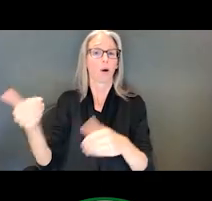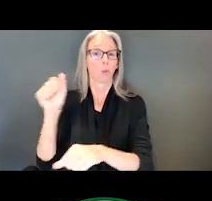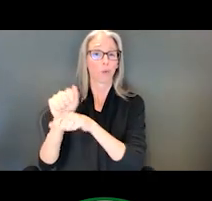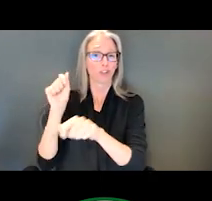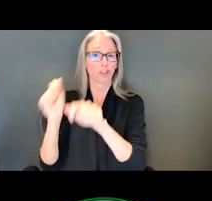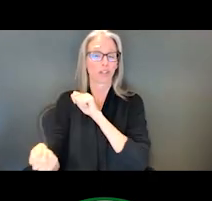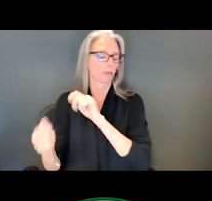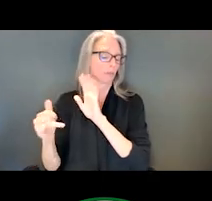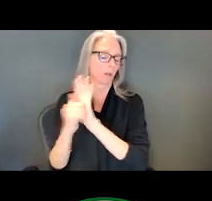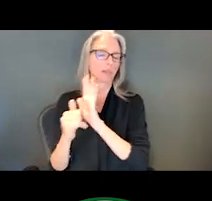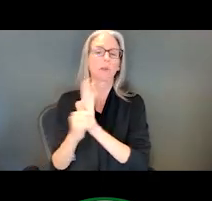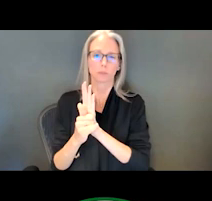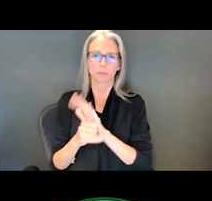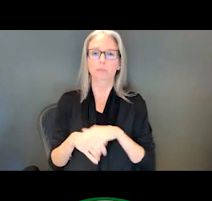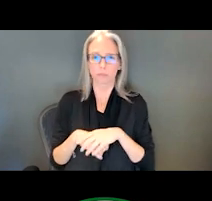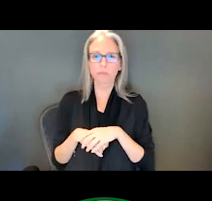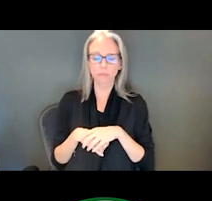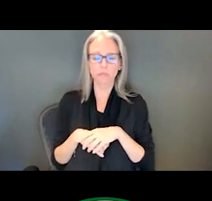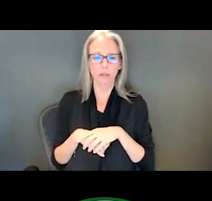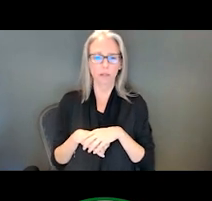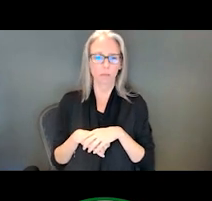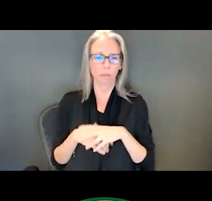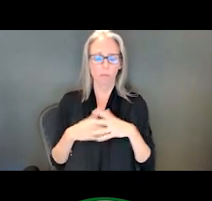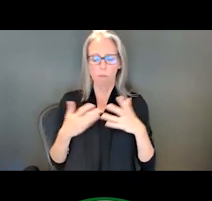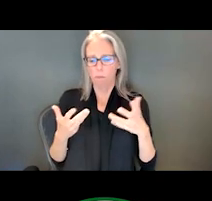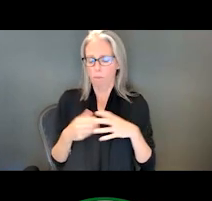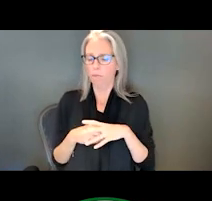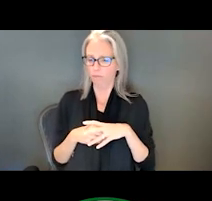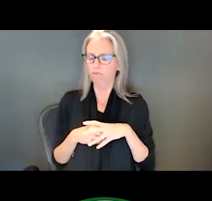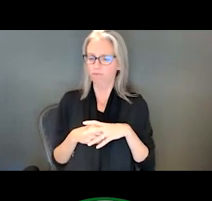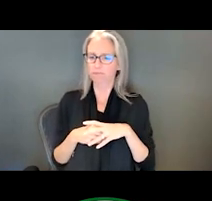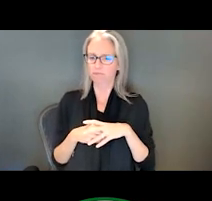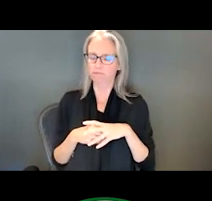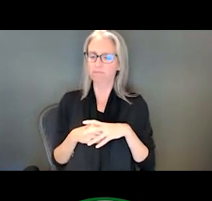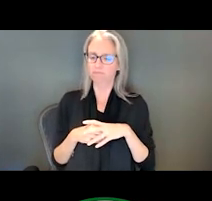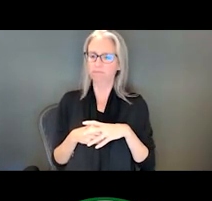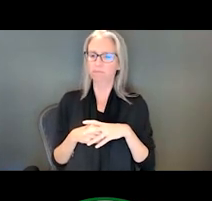hopefully we can also share. Organizations for people to start if they don't know how to start creating opportunities